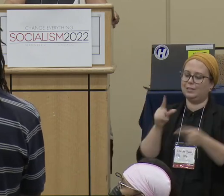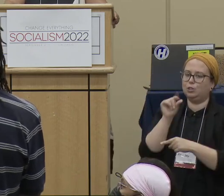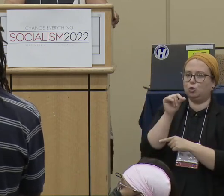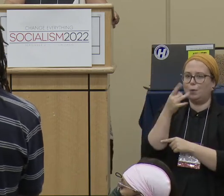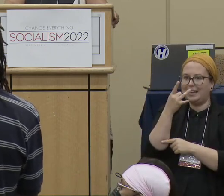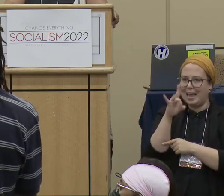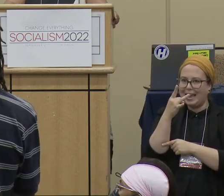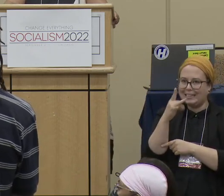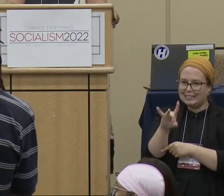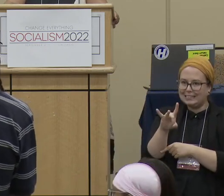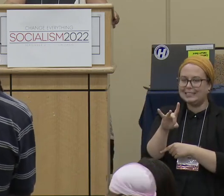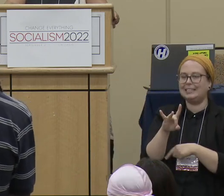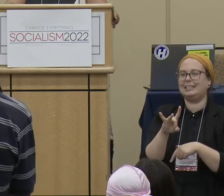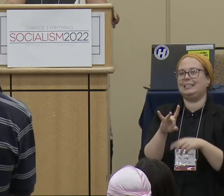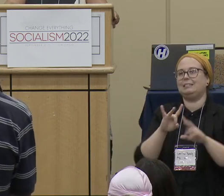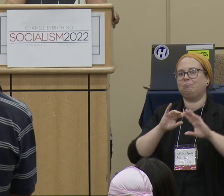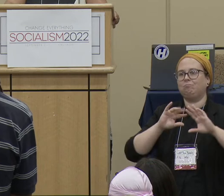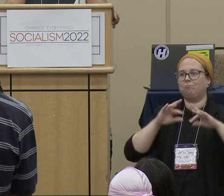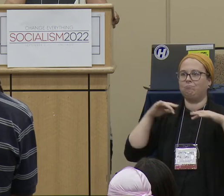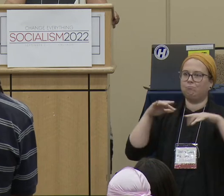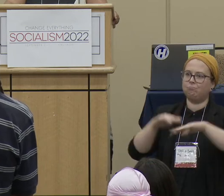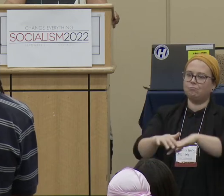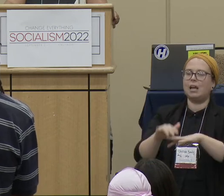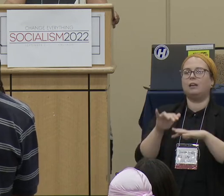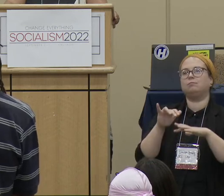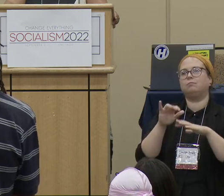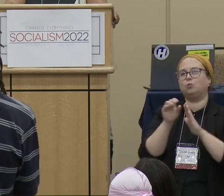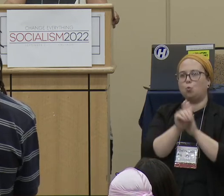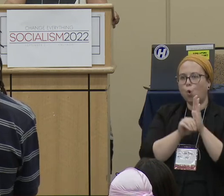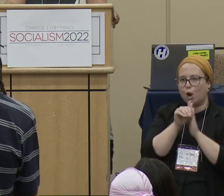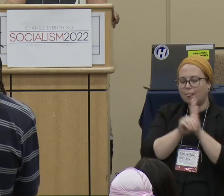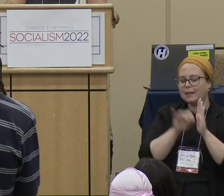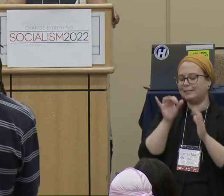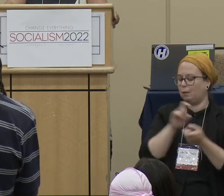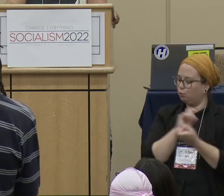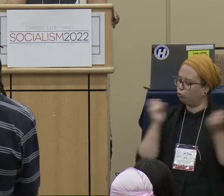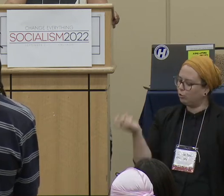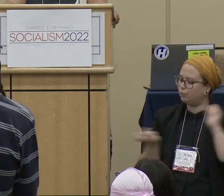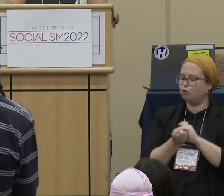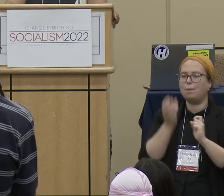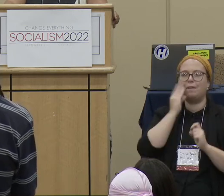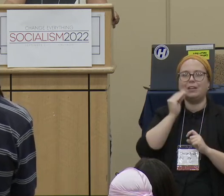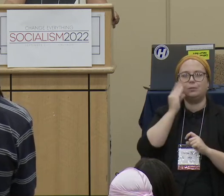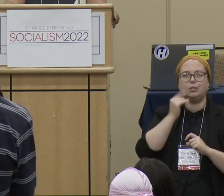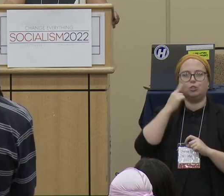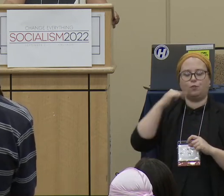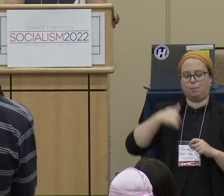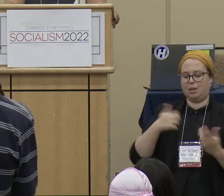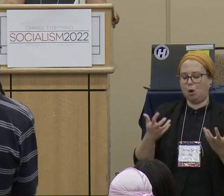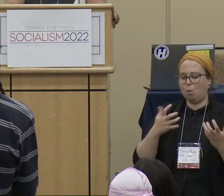you since 2018 at the BYP100 nationalNational Convention in